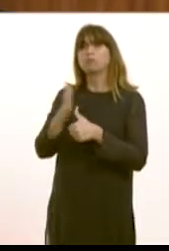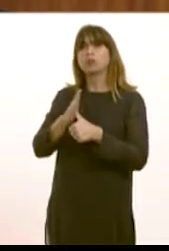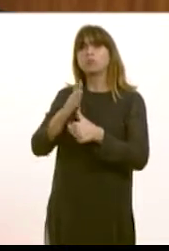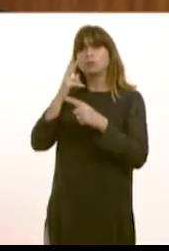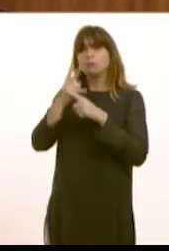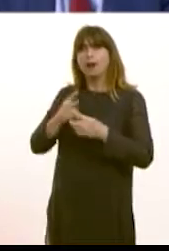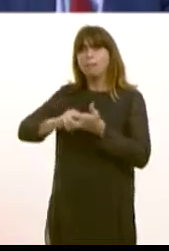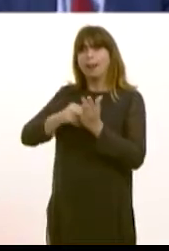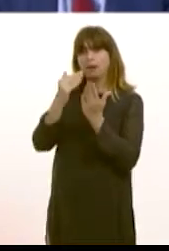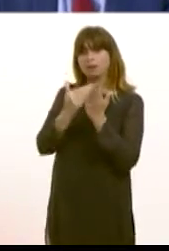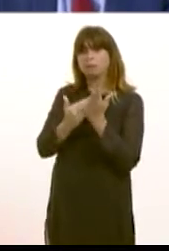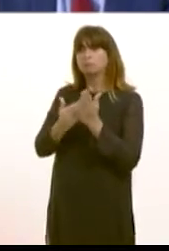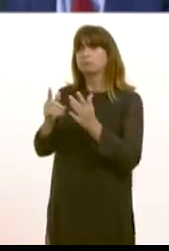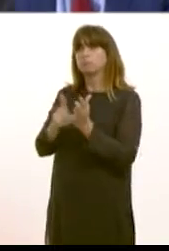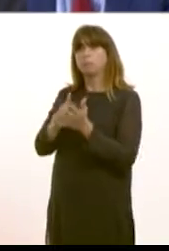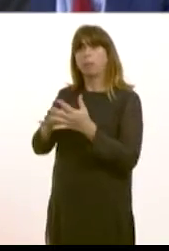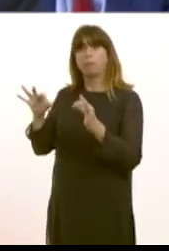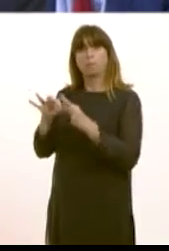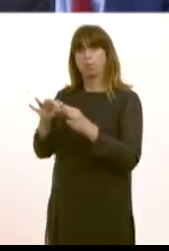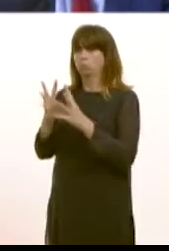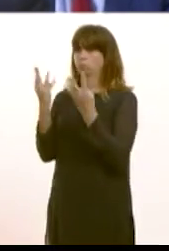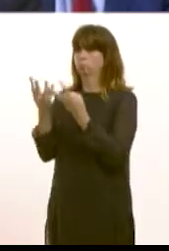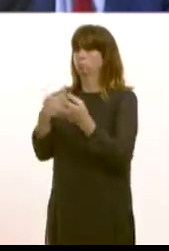We are working closely with health boards who are responsible for providing services